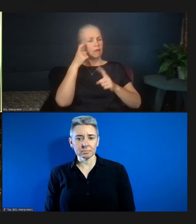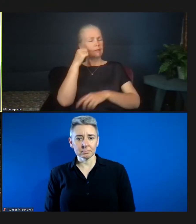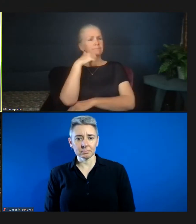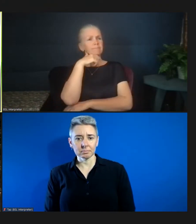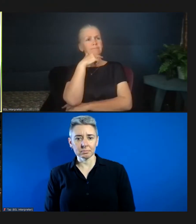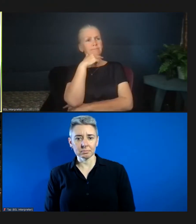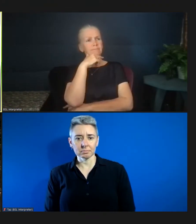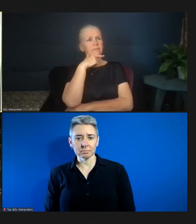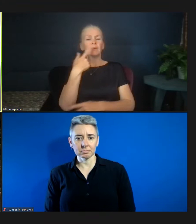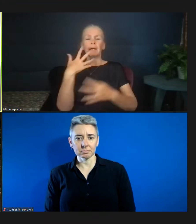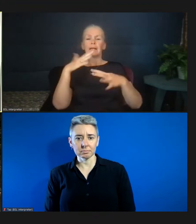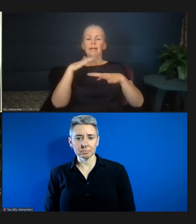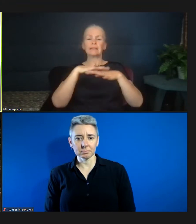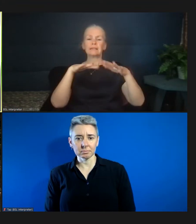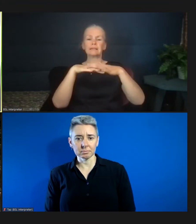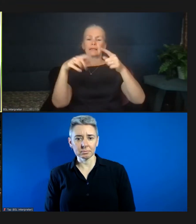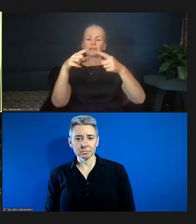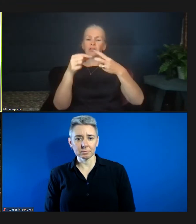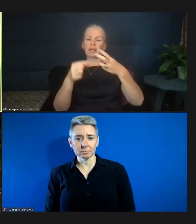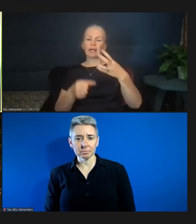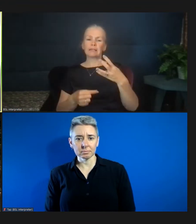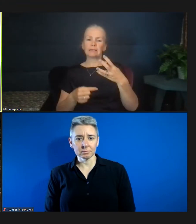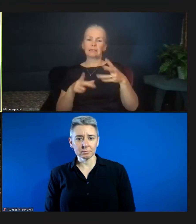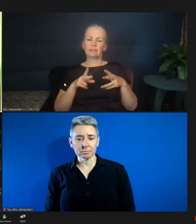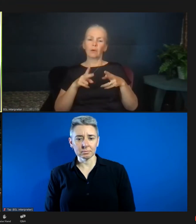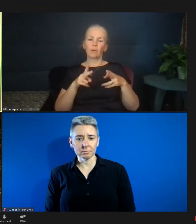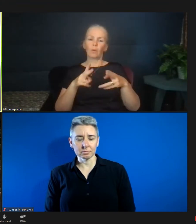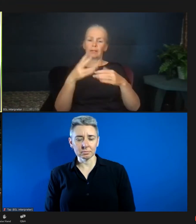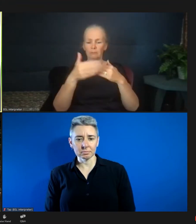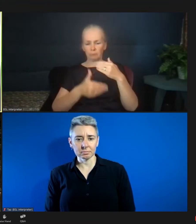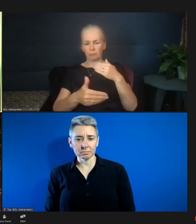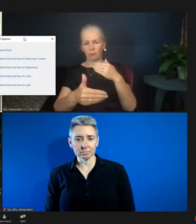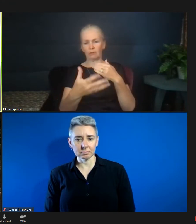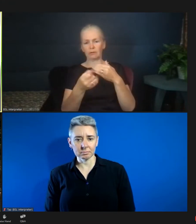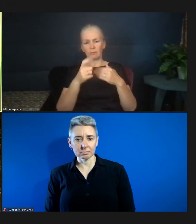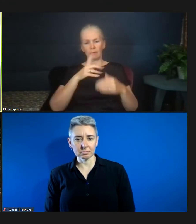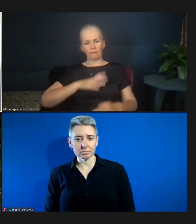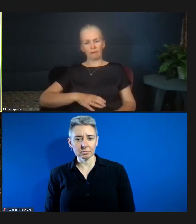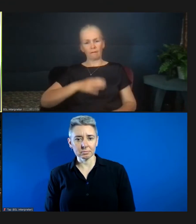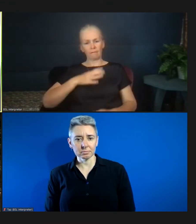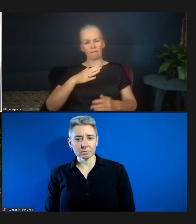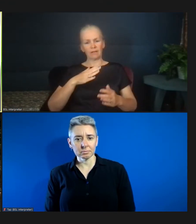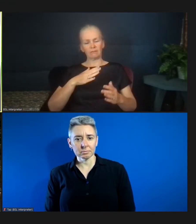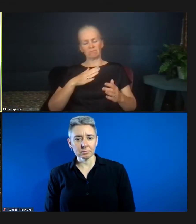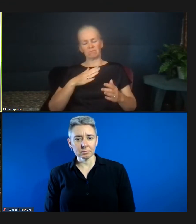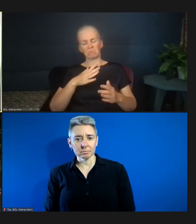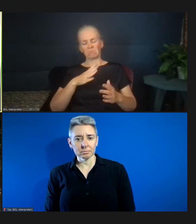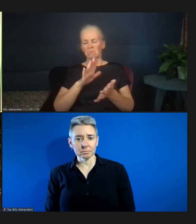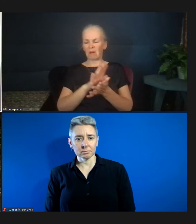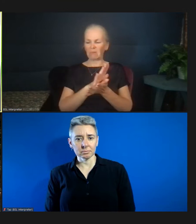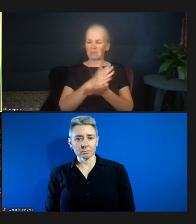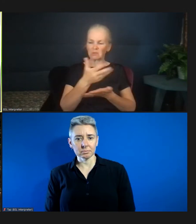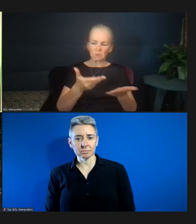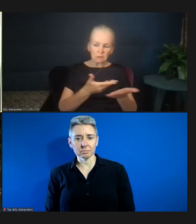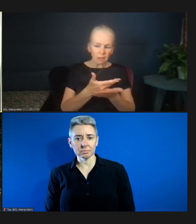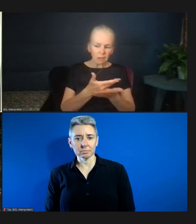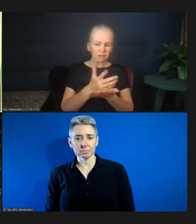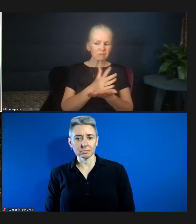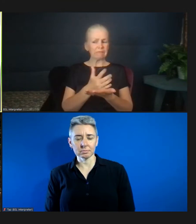intersectionality in a way that moves beyond some of our comfort zones, and start to really become